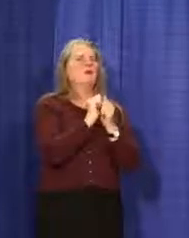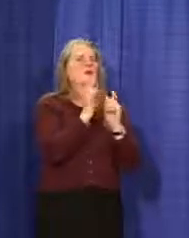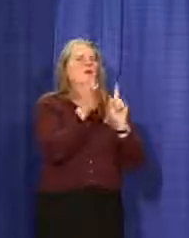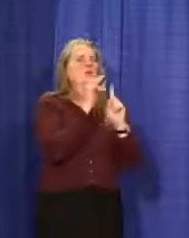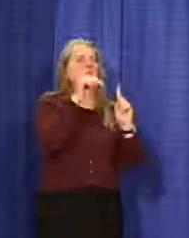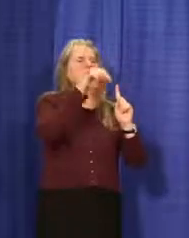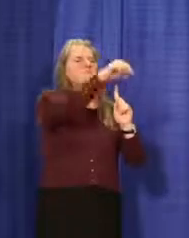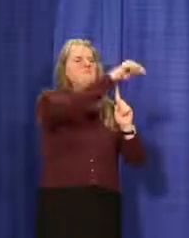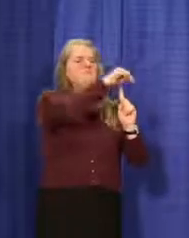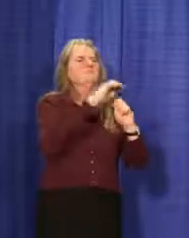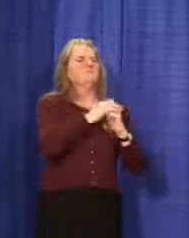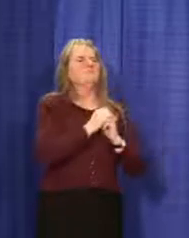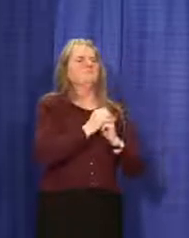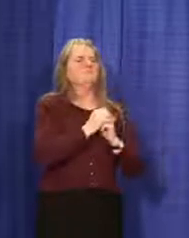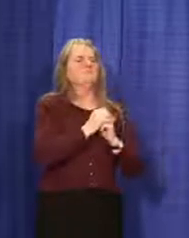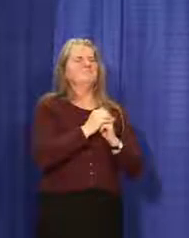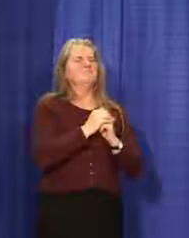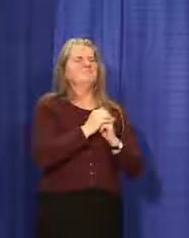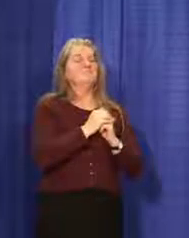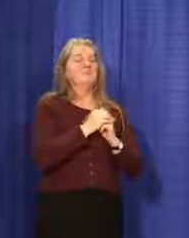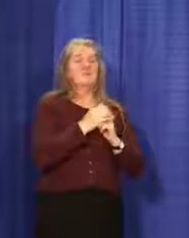contact tracing, and it is hard